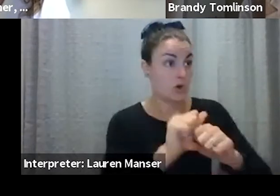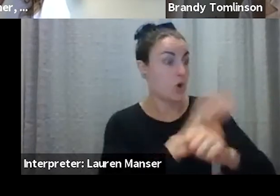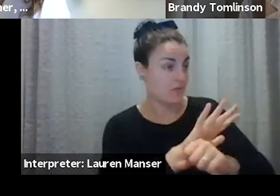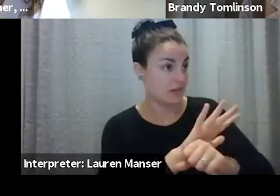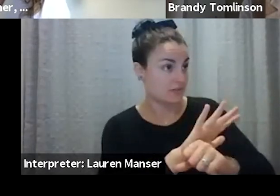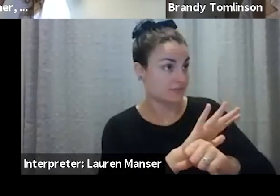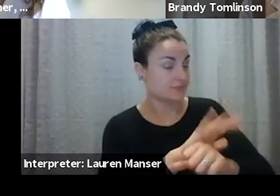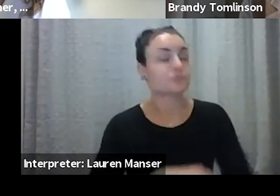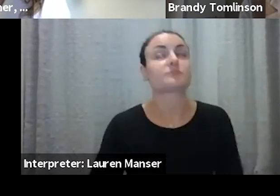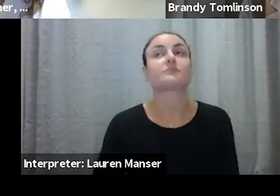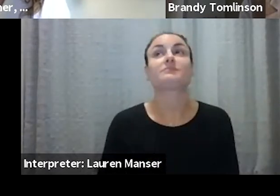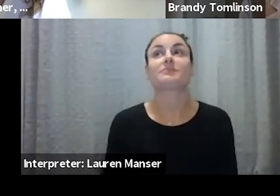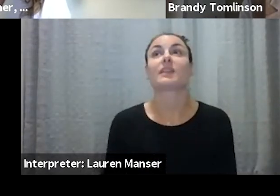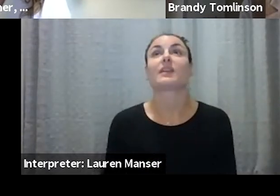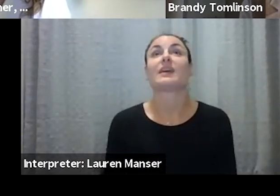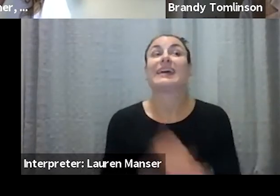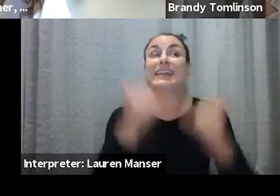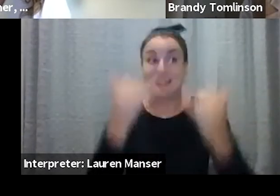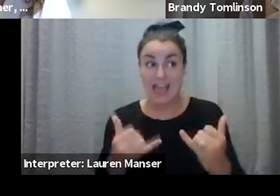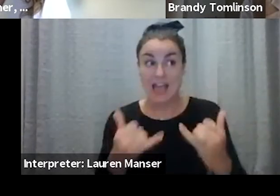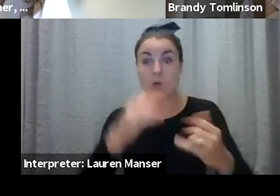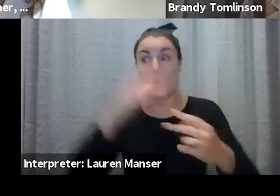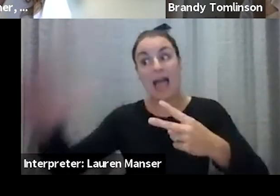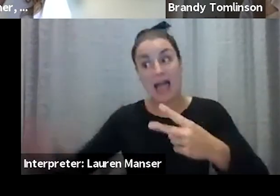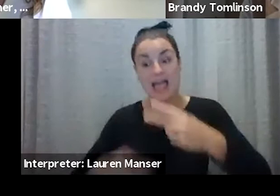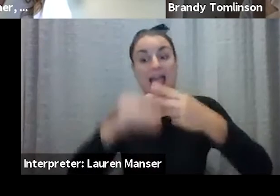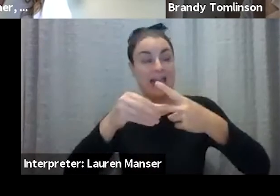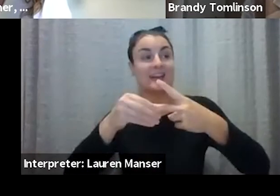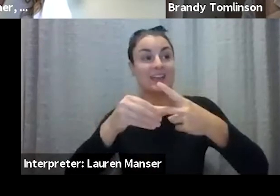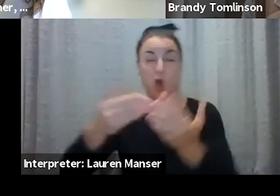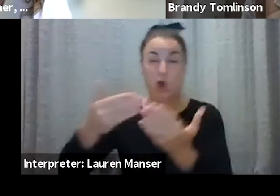But then we're also adding to that an entirely new group of people